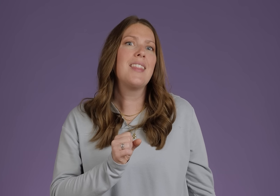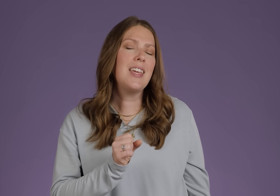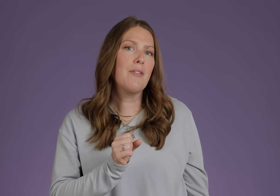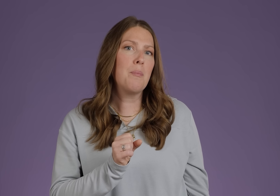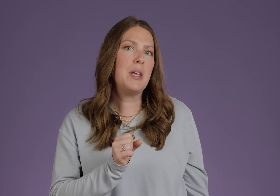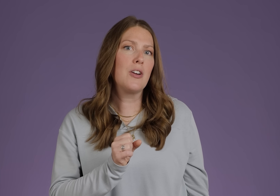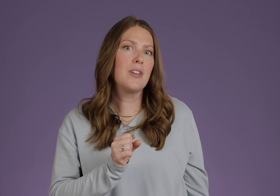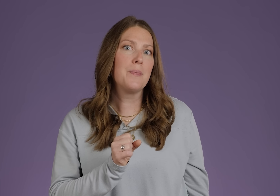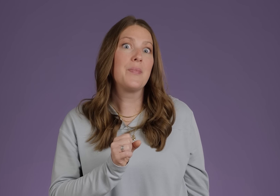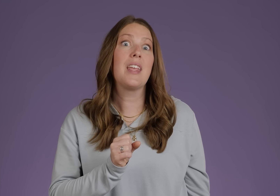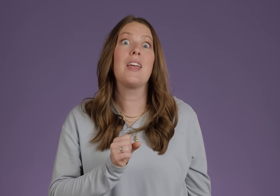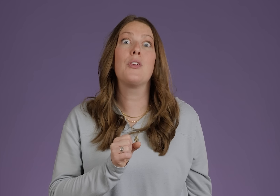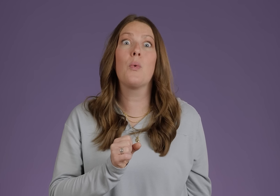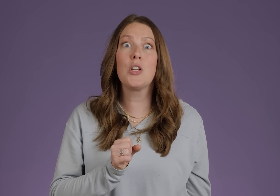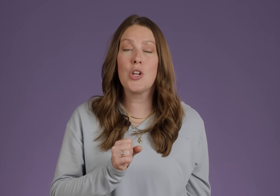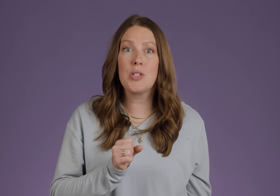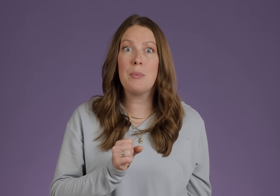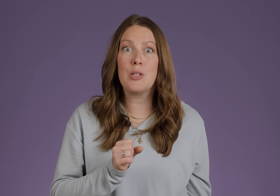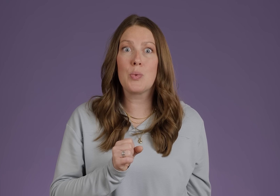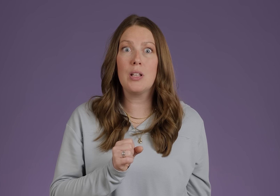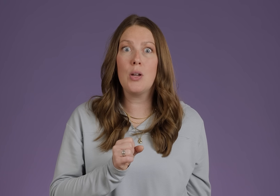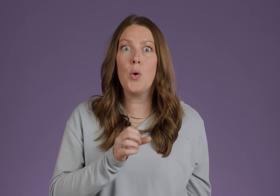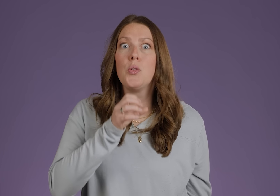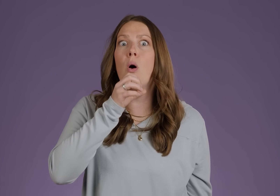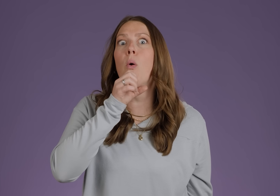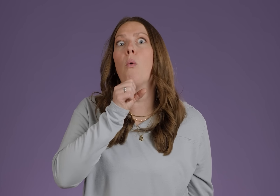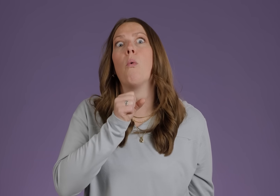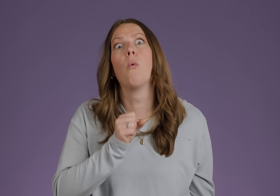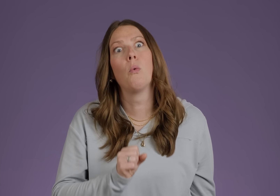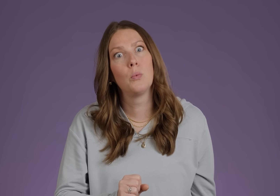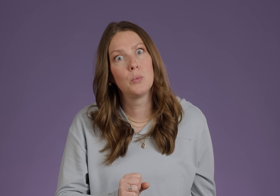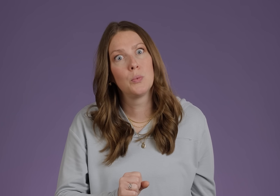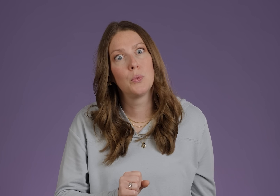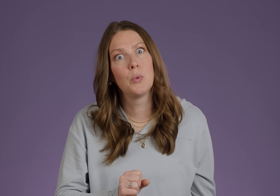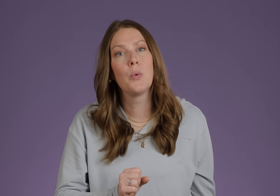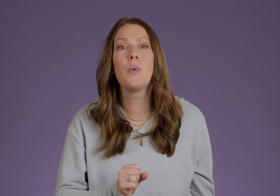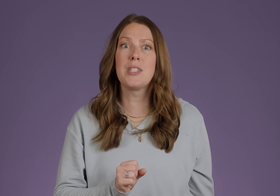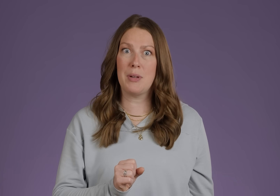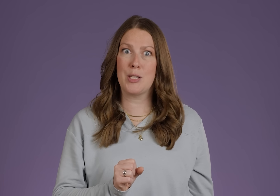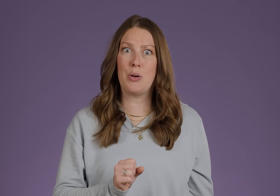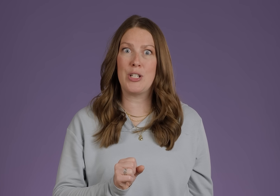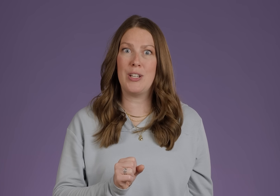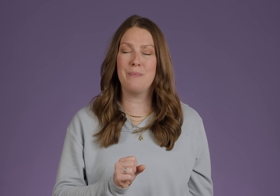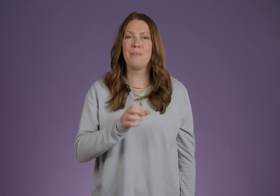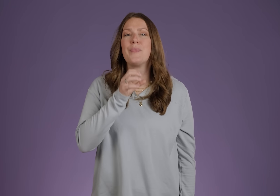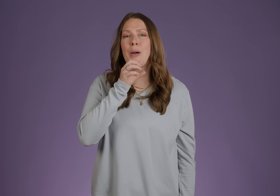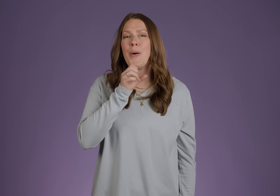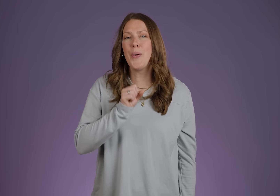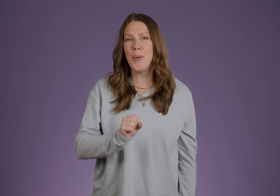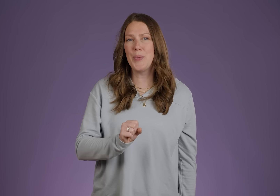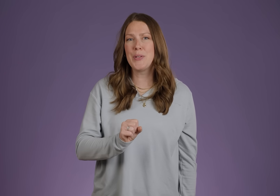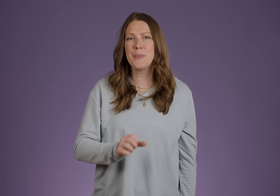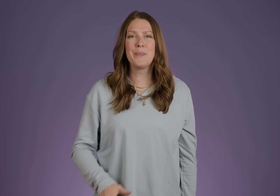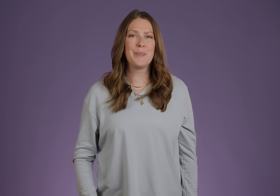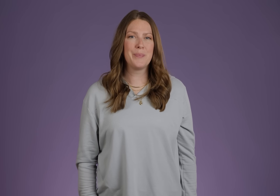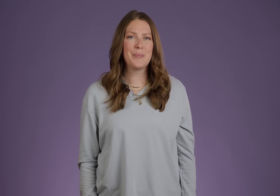Think of a beard If you want to show somebody is really old with some expression Old